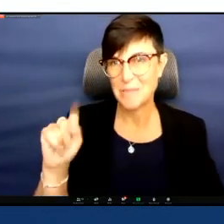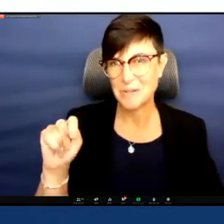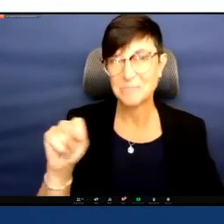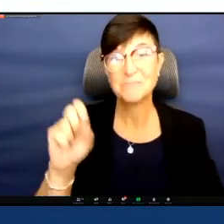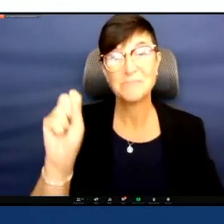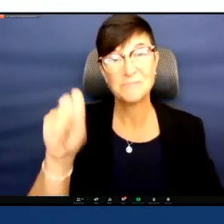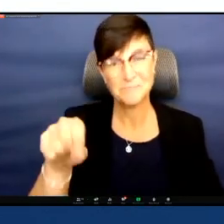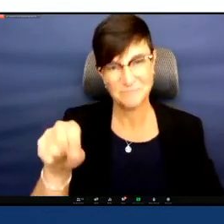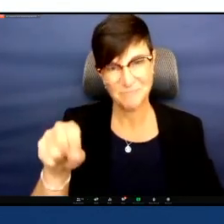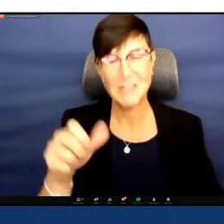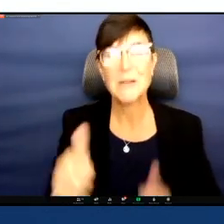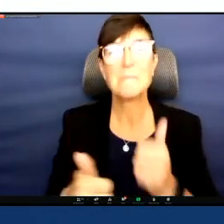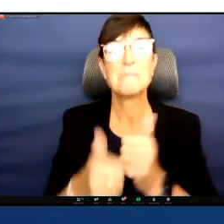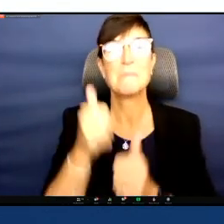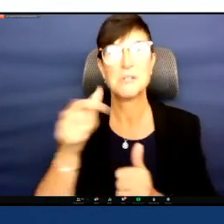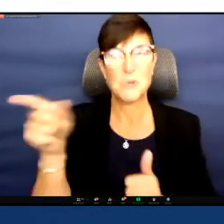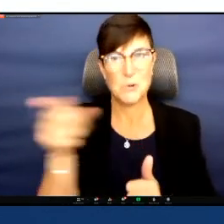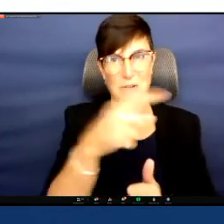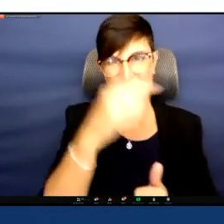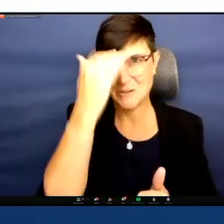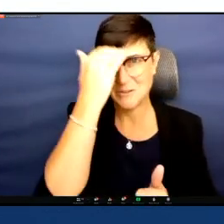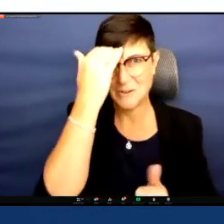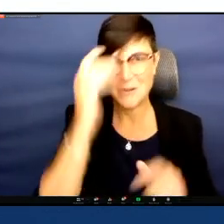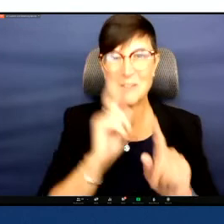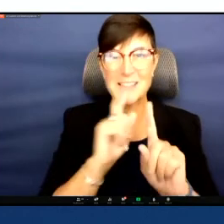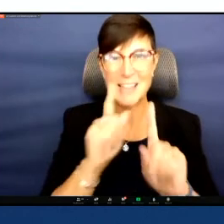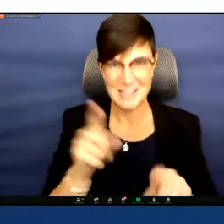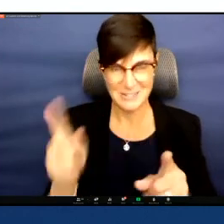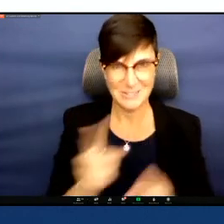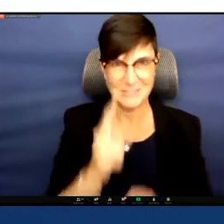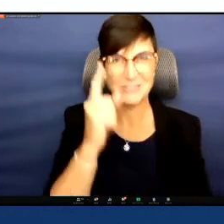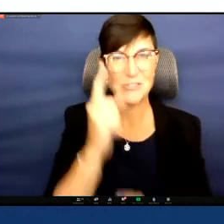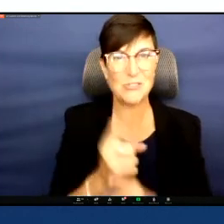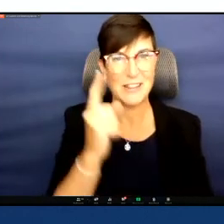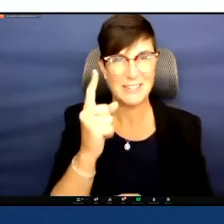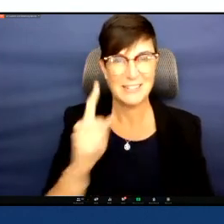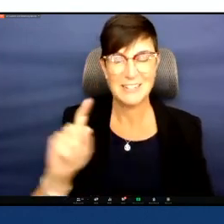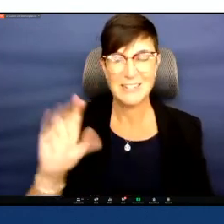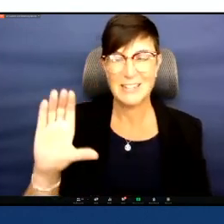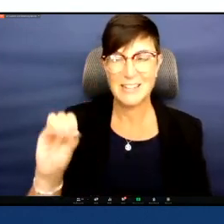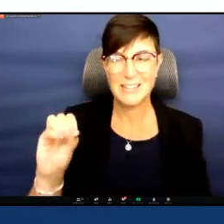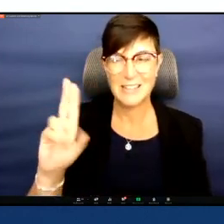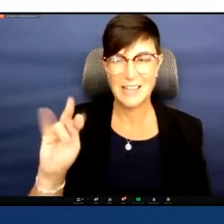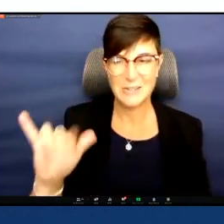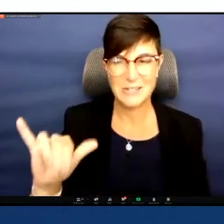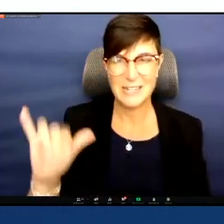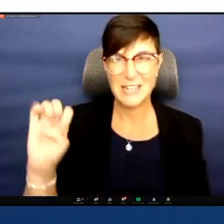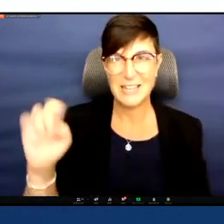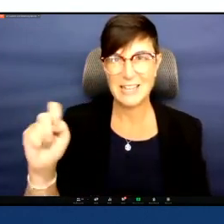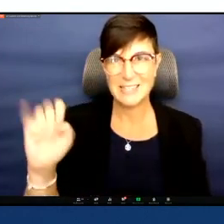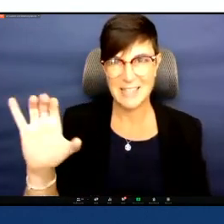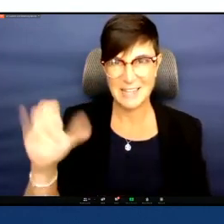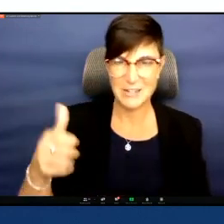got the correct answer, so the correct answer is the county executive, and that is actually one of the provisions